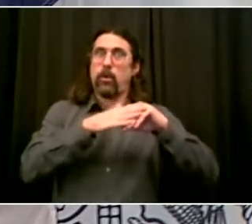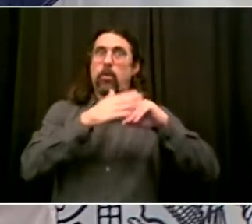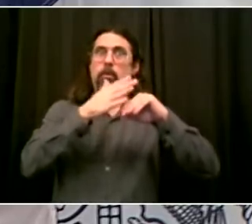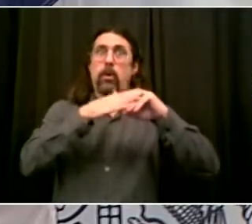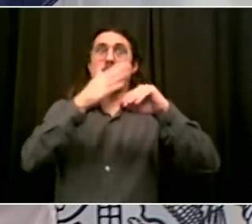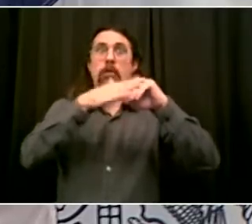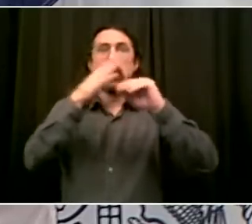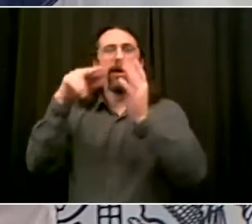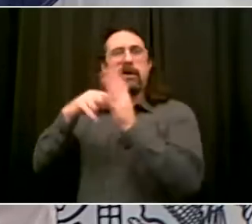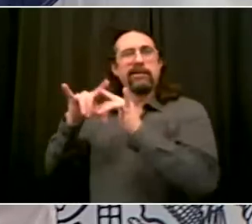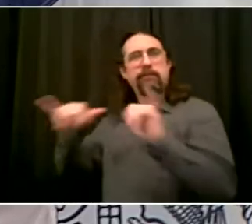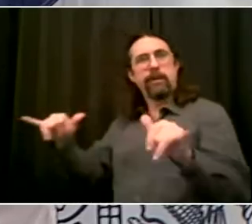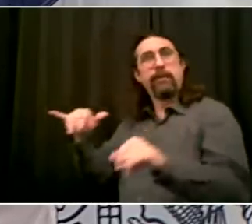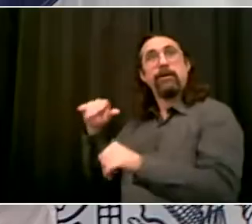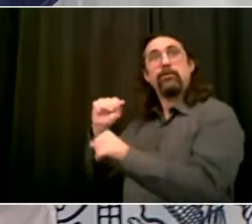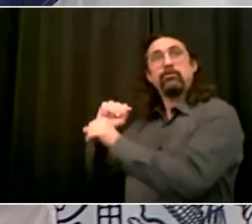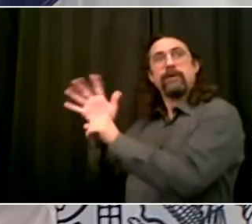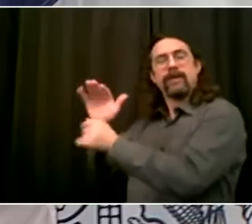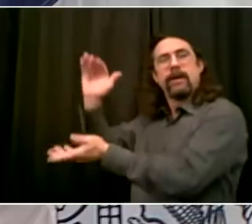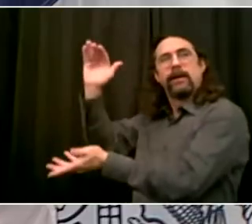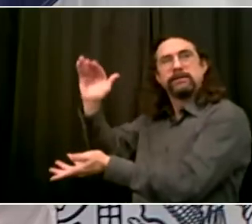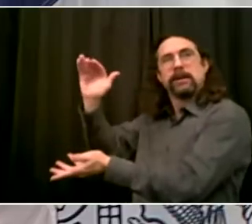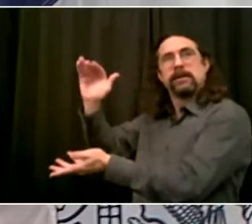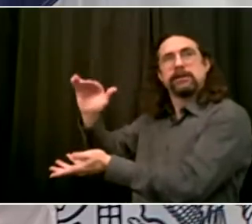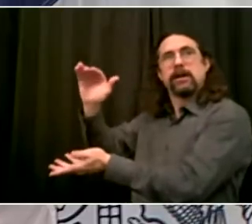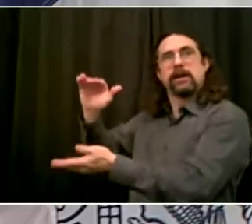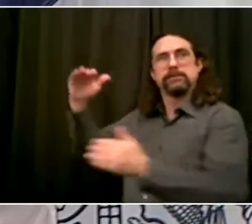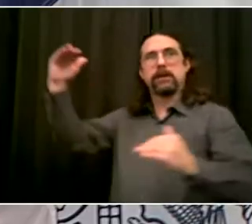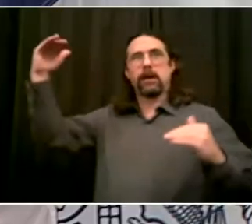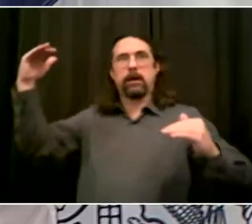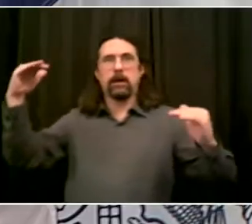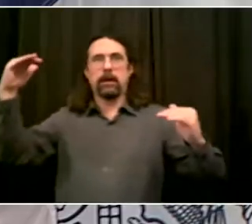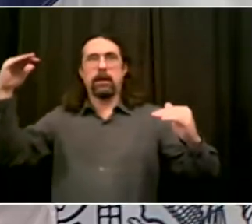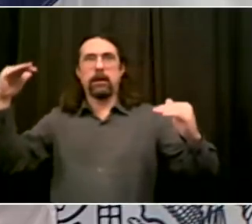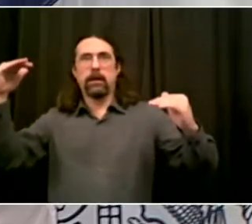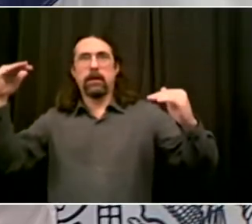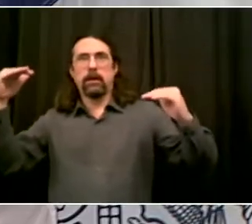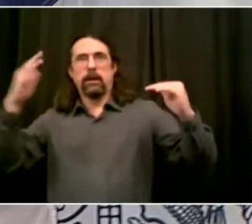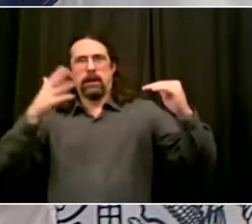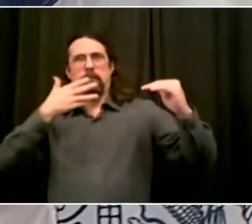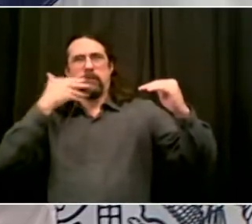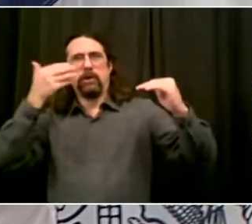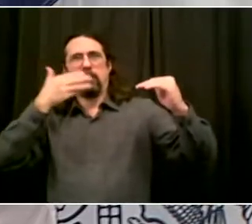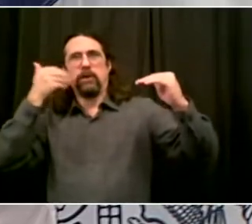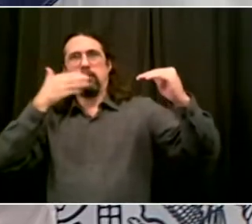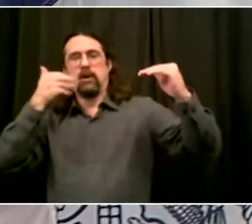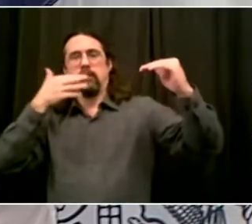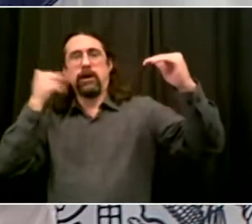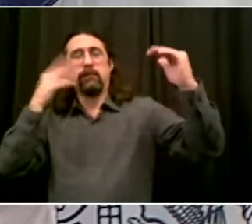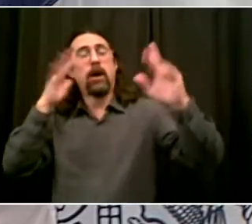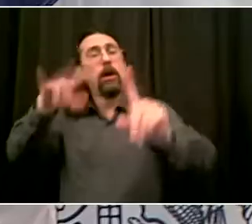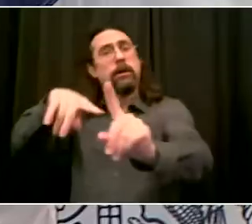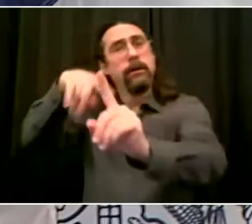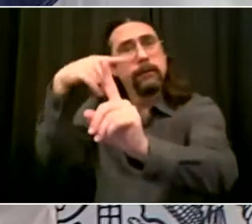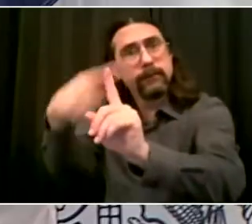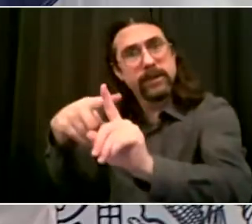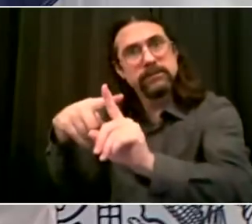PEOPLE WHO HAVE ALREADY HAD THE DISEASE ALREADY, THANK GOD ARRE LESSVS ULNERABLE TO BBNEIG